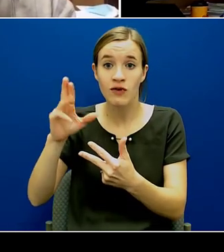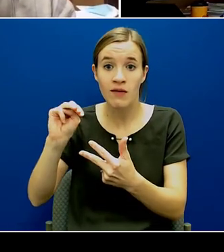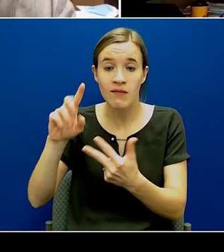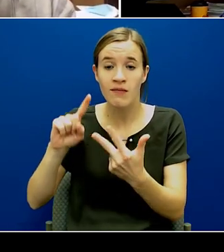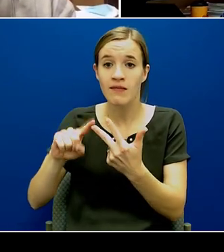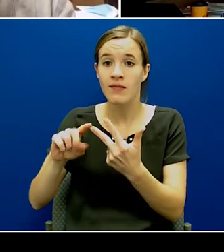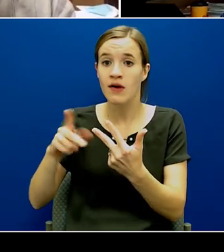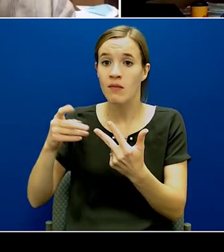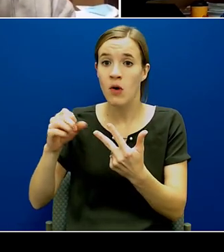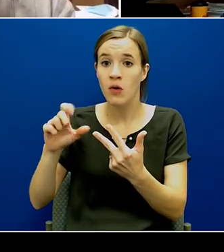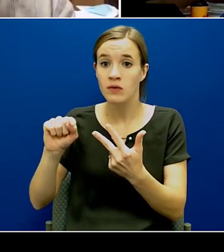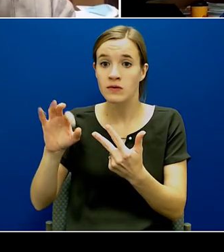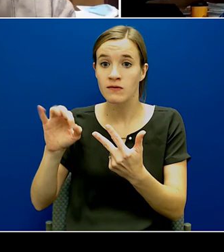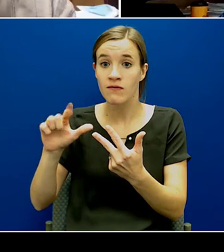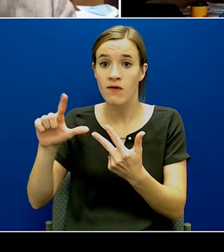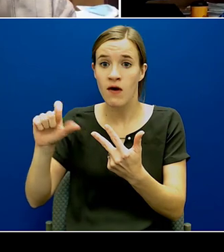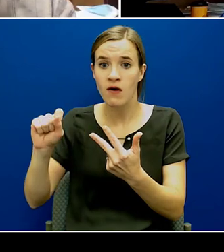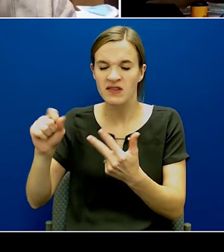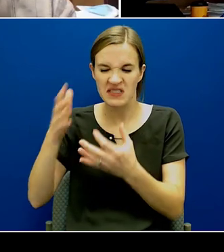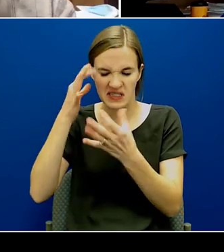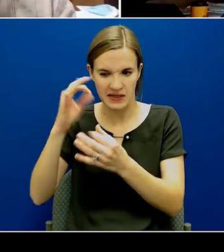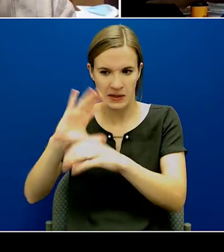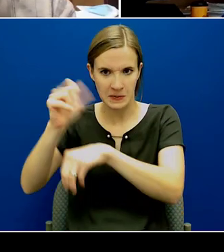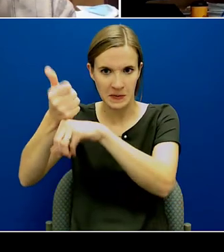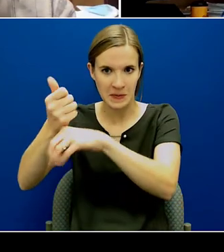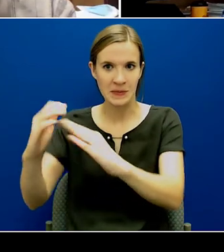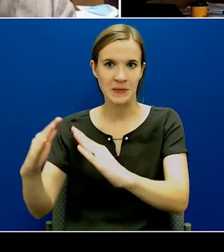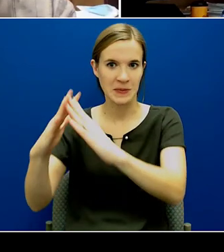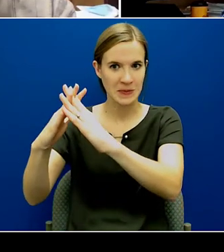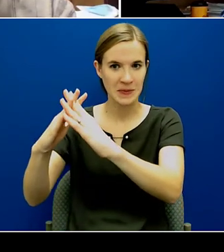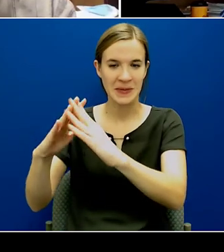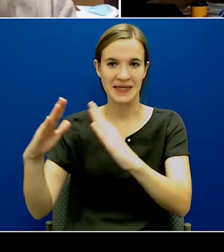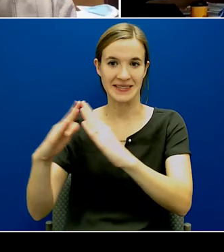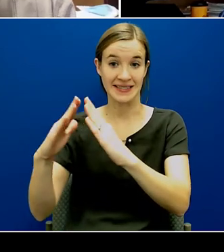leave a lot. Melva: It doesn't. And we, in Twin Falls, is